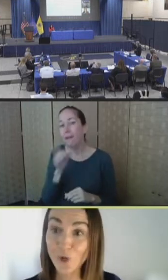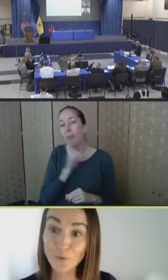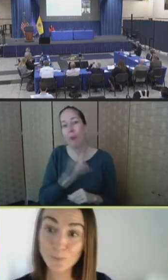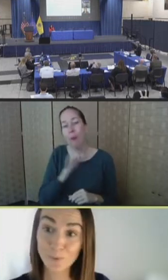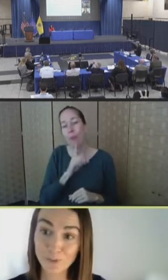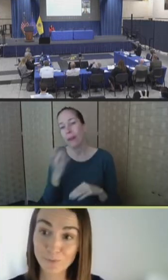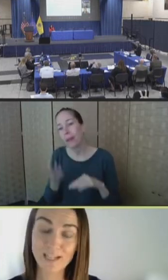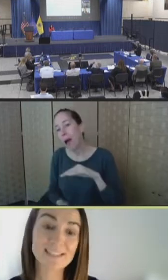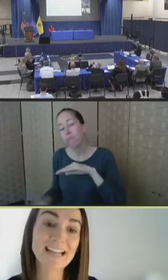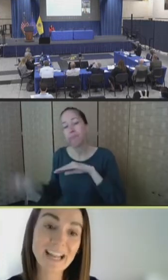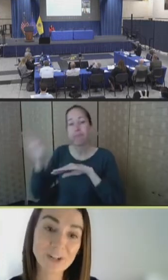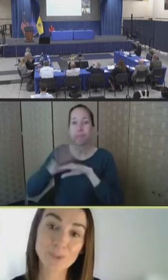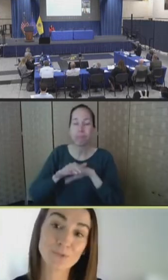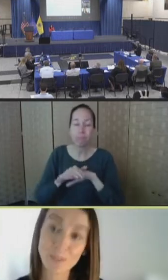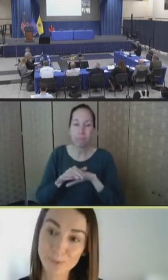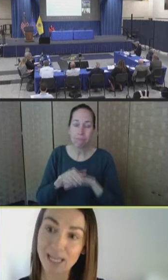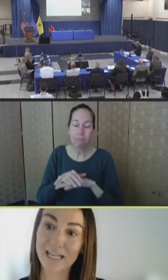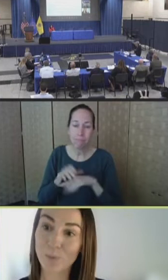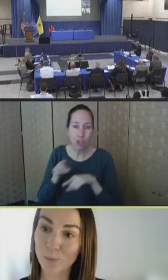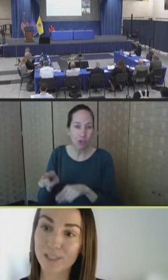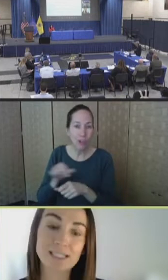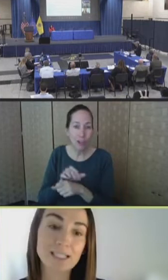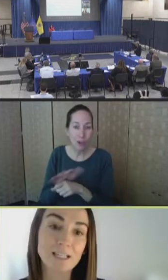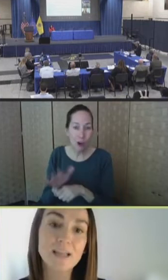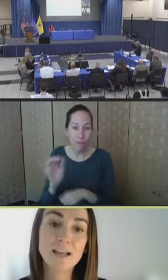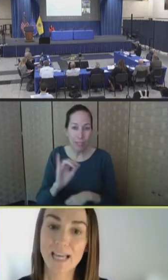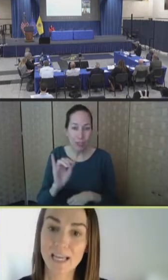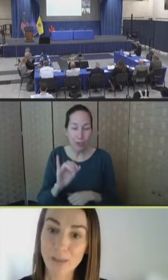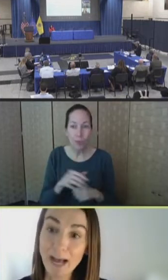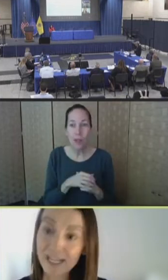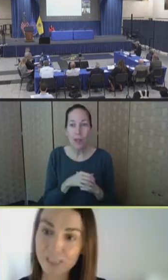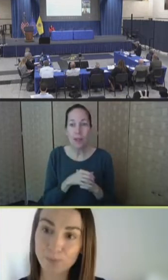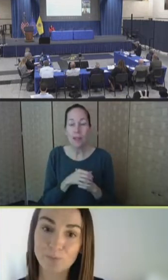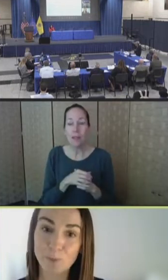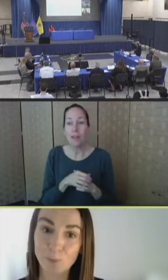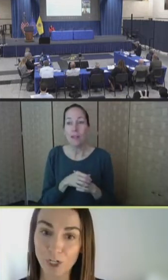COVID bereavement is not only replicating what we see in past bereavement more,